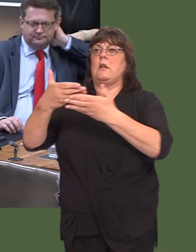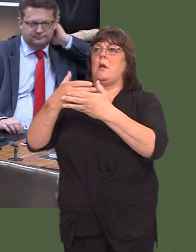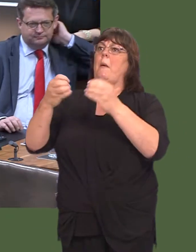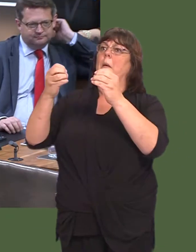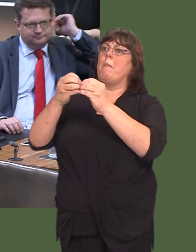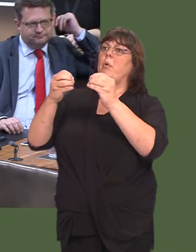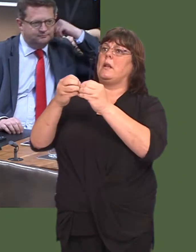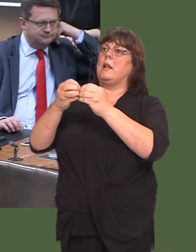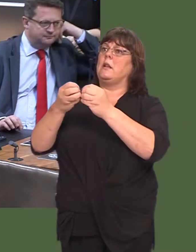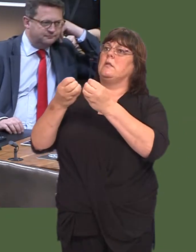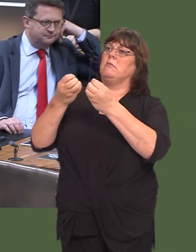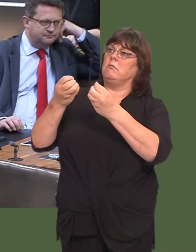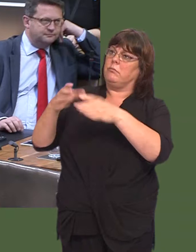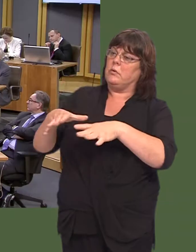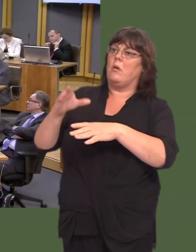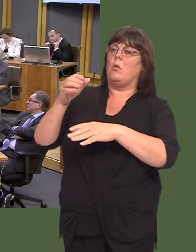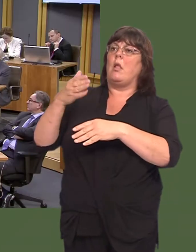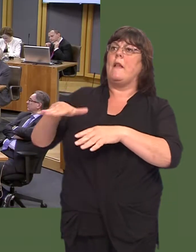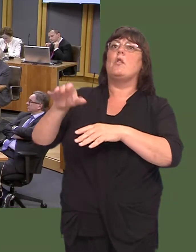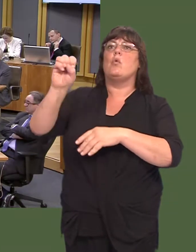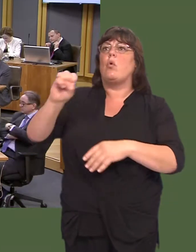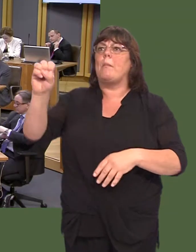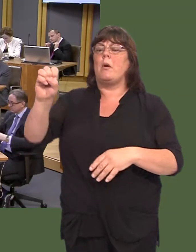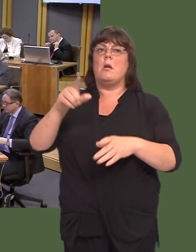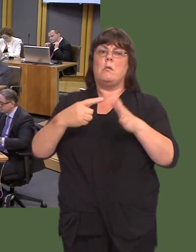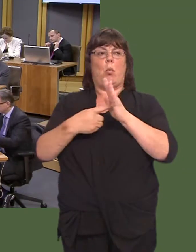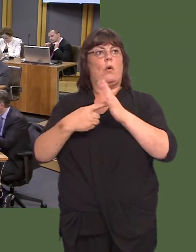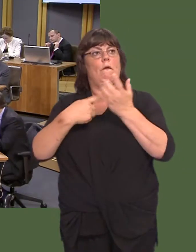over Brexit. But it is hugely important that weíre able to recruit from abroad.